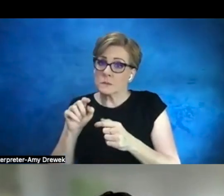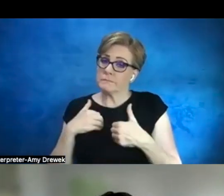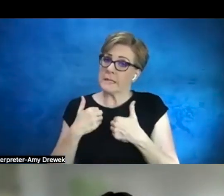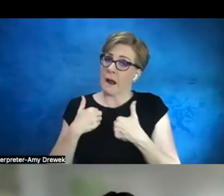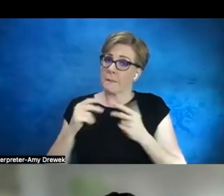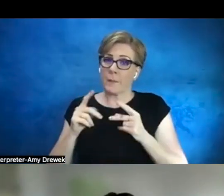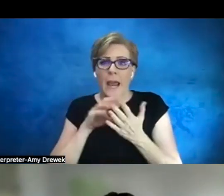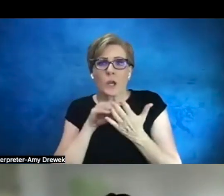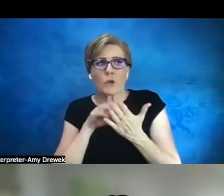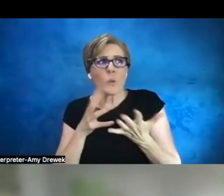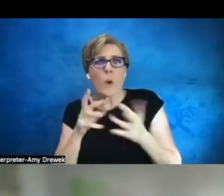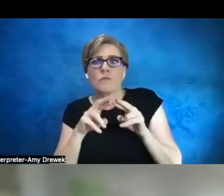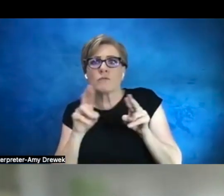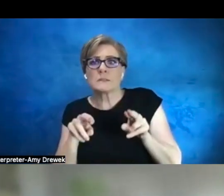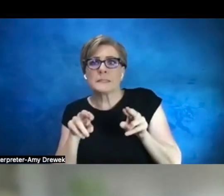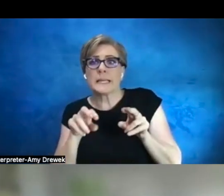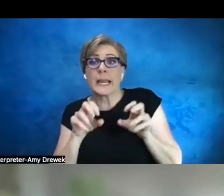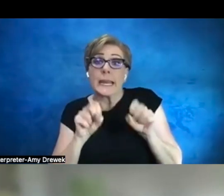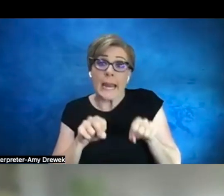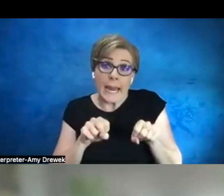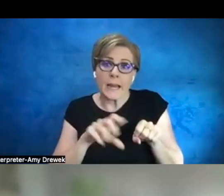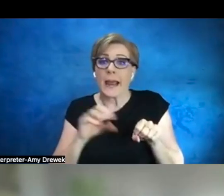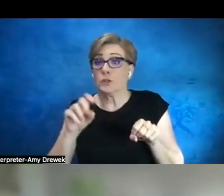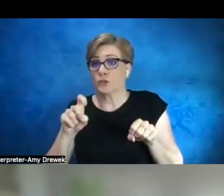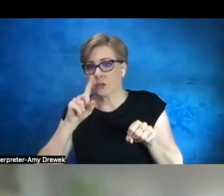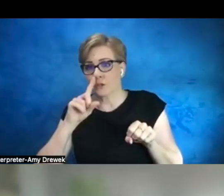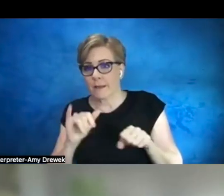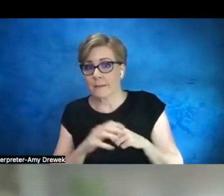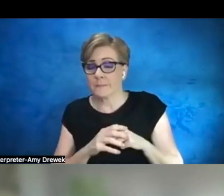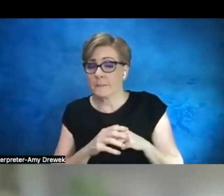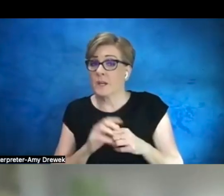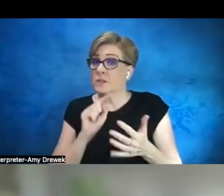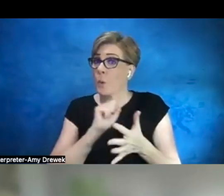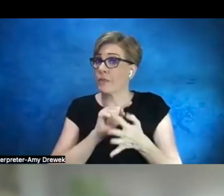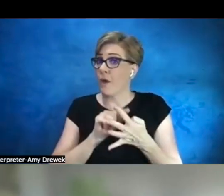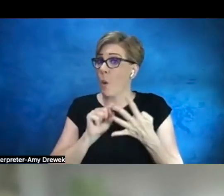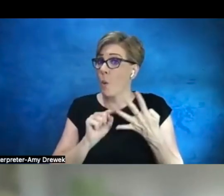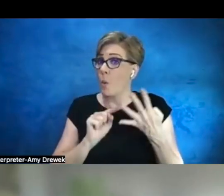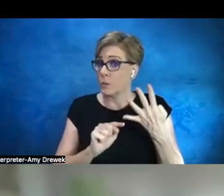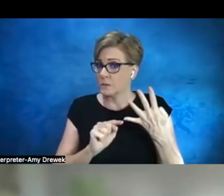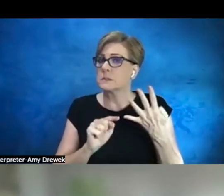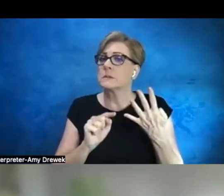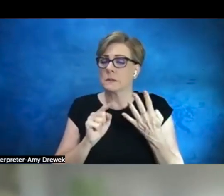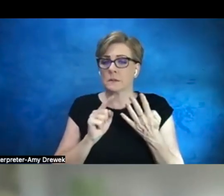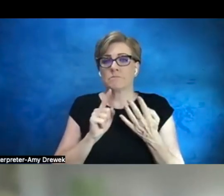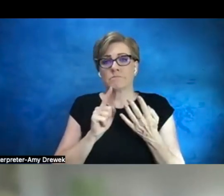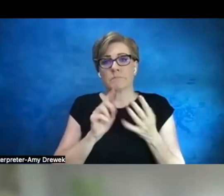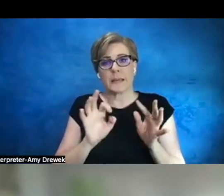So those are some elements of a DMD event. Are there any questions? Feel free to use the raised hand feature or drop them in the chat.